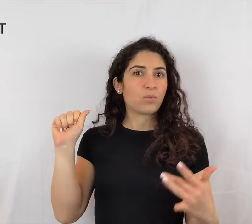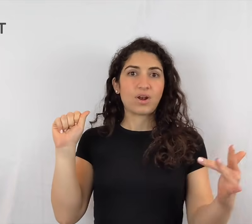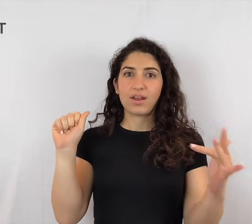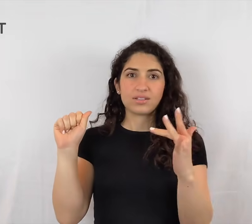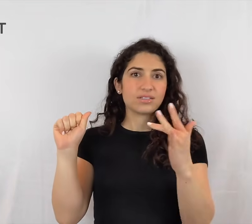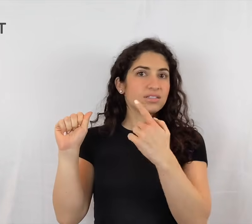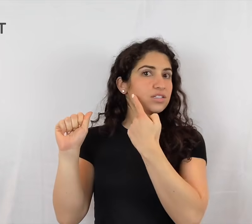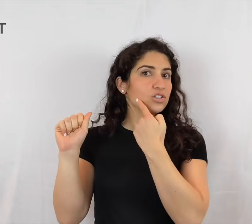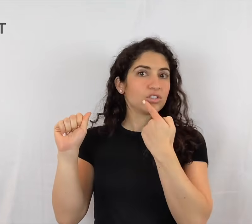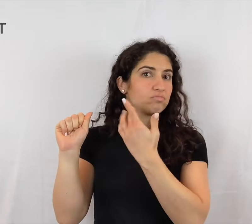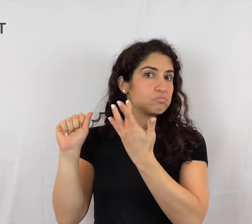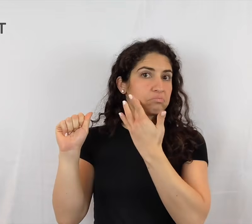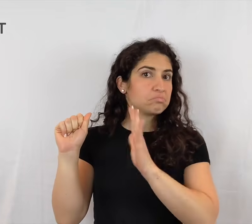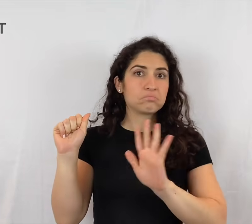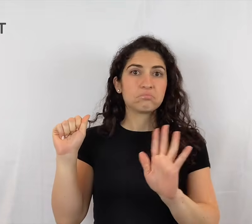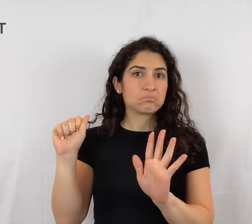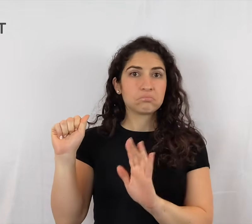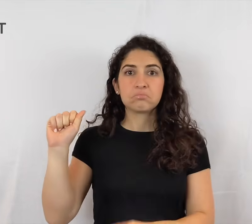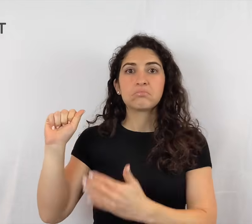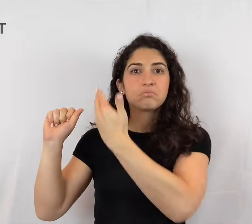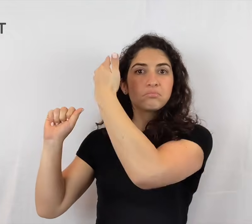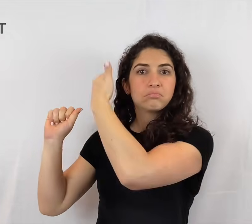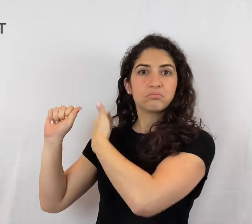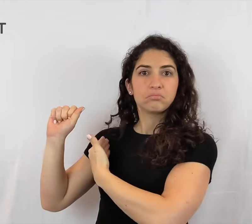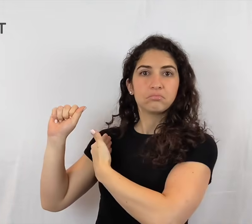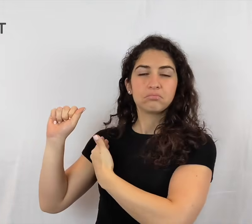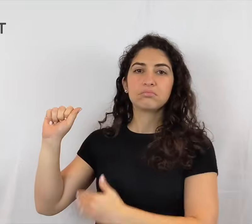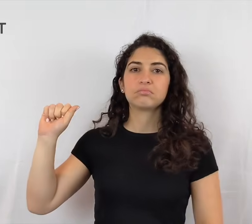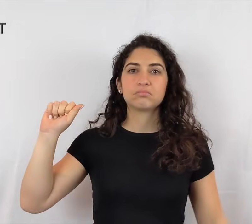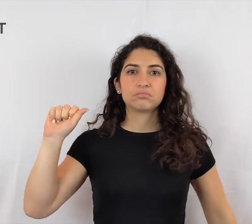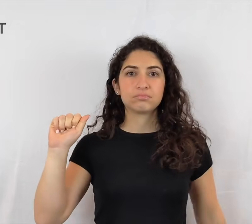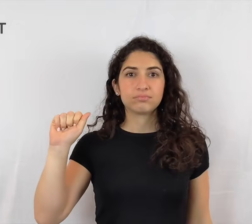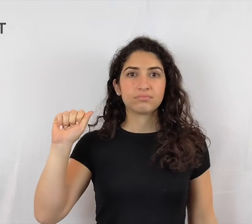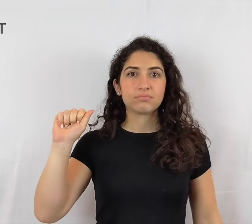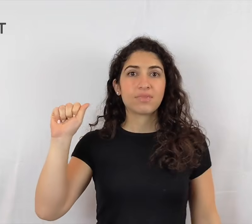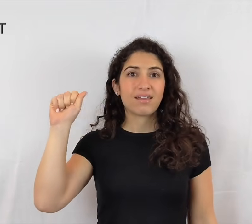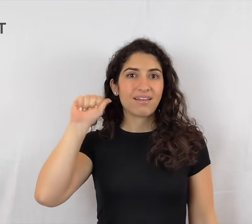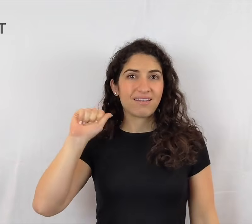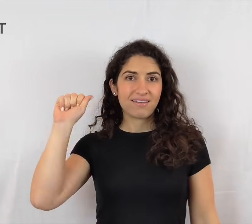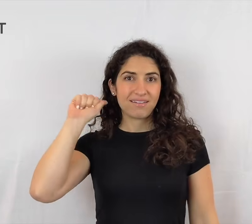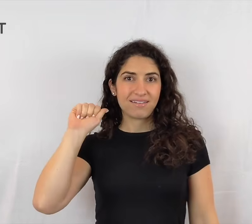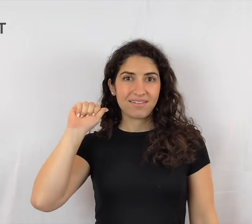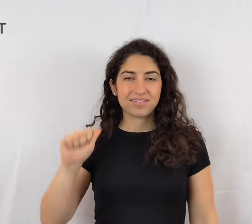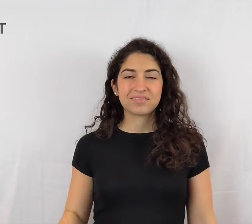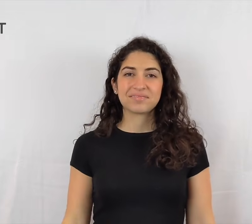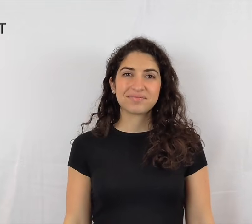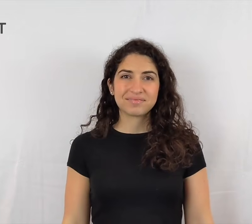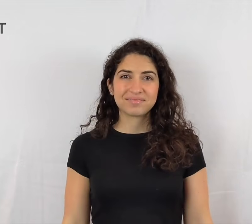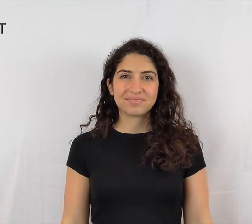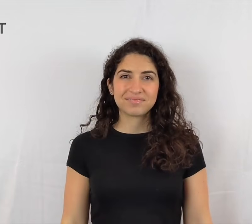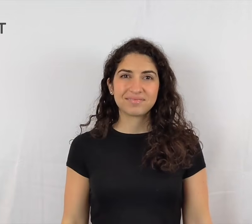we're not touching the face at all. It's to the side of the head. Au nt.